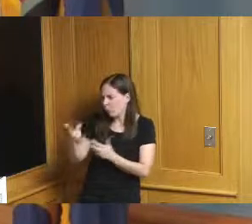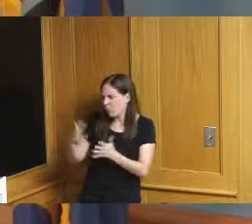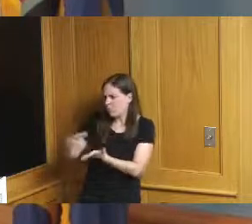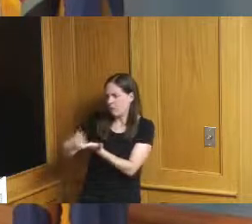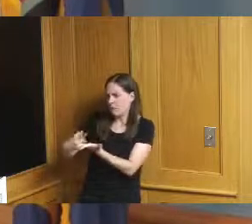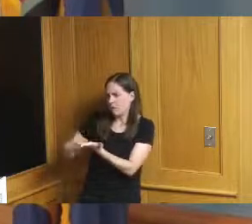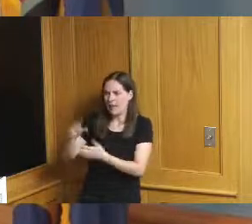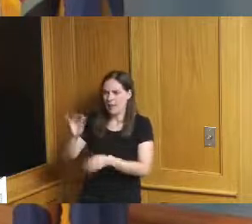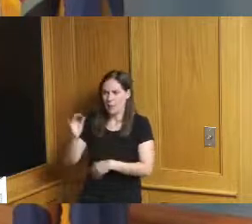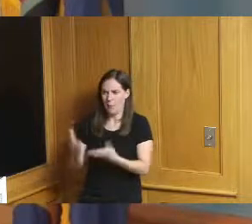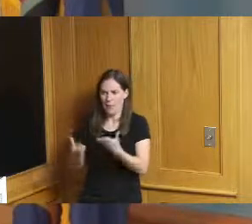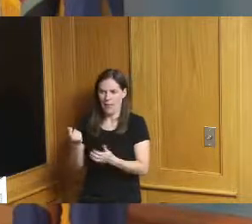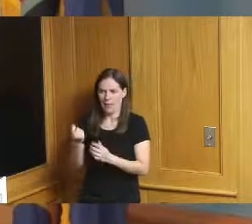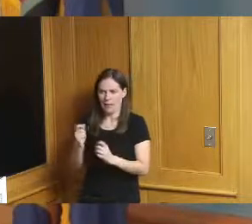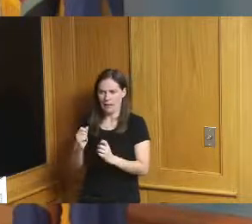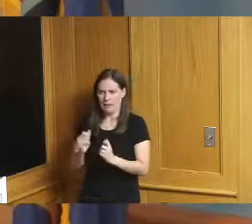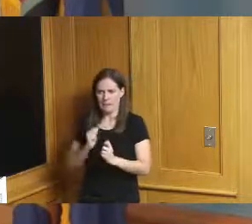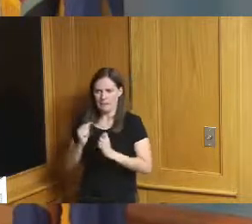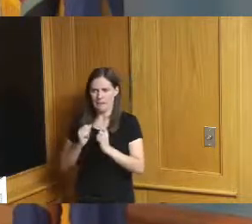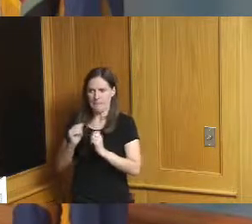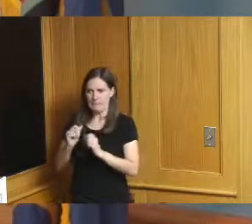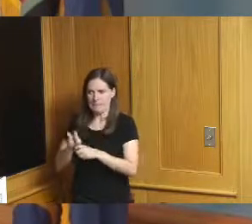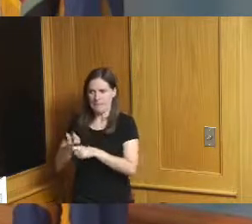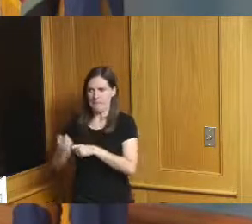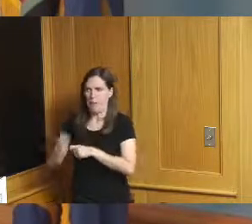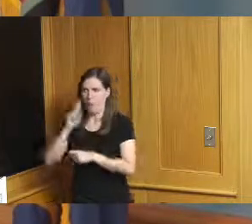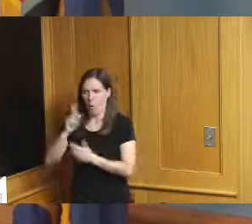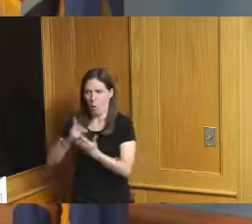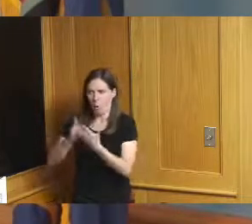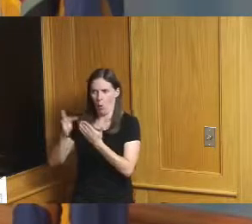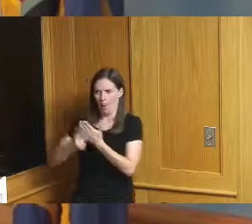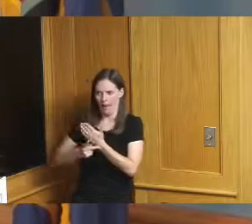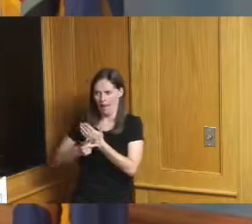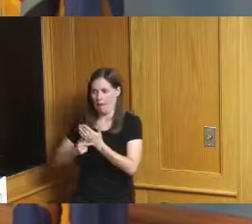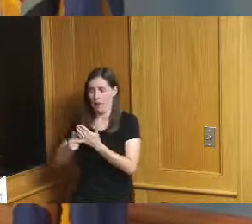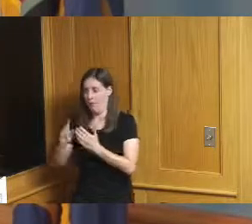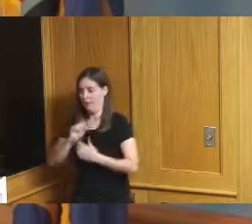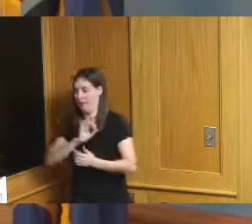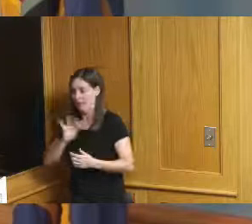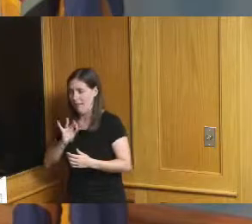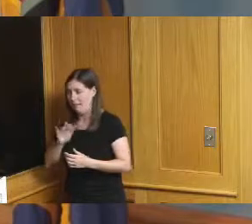a little aggressive on the program and considering the level of staffing but I'm not gonna I'm gonna